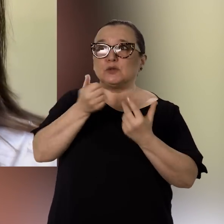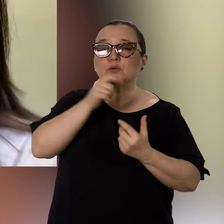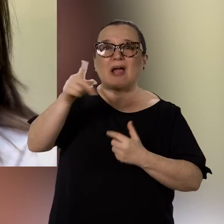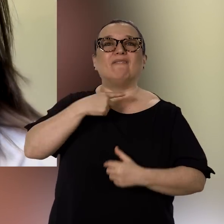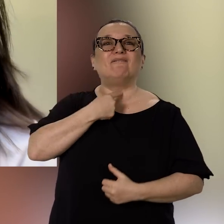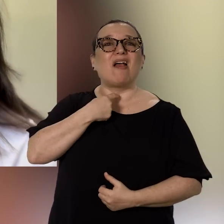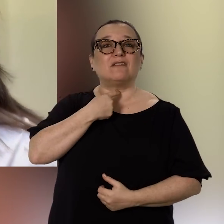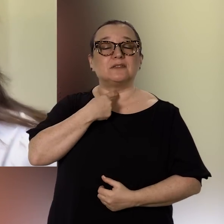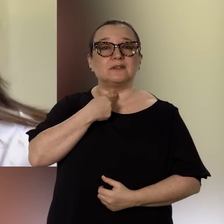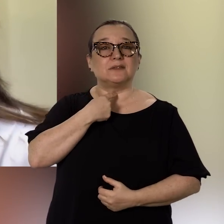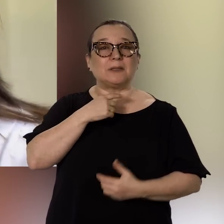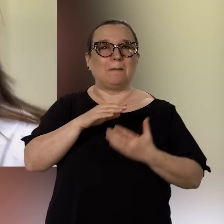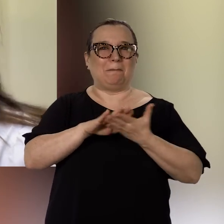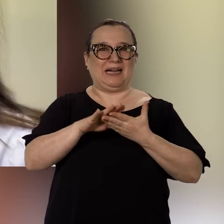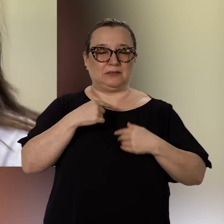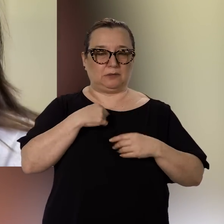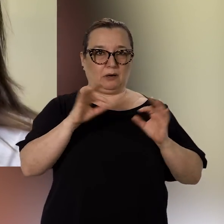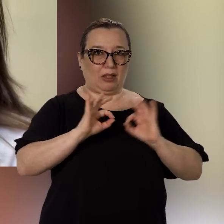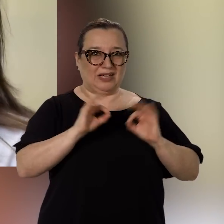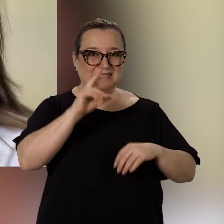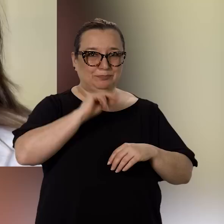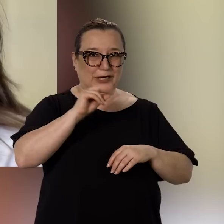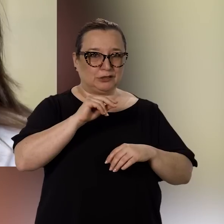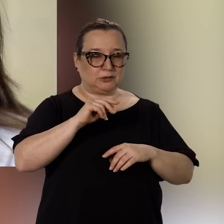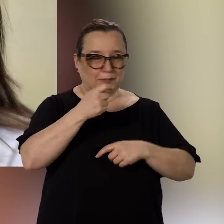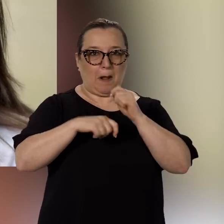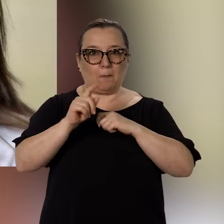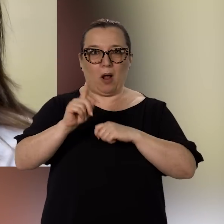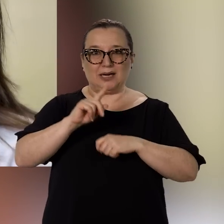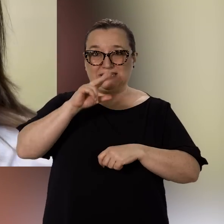weeks after having a laryngectomy is when you can start teaching the patient